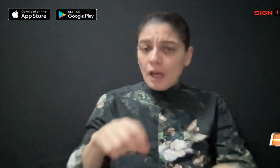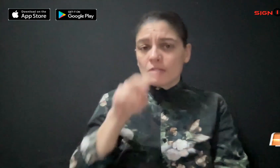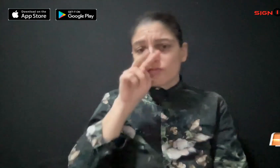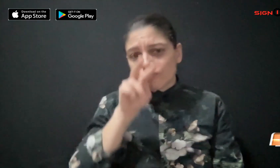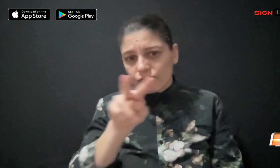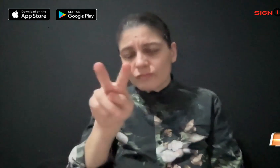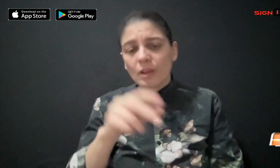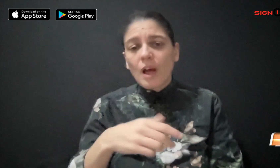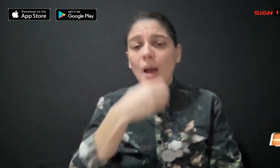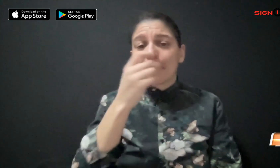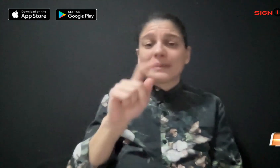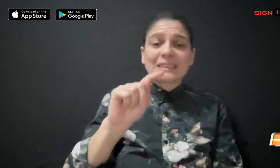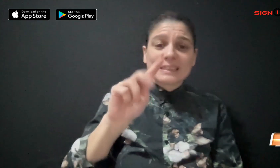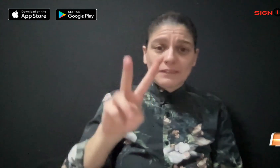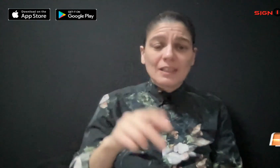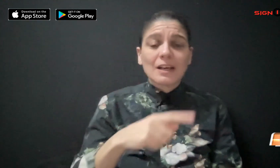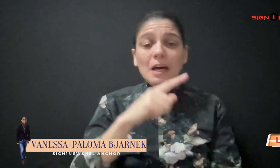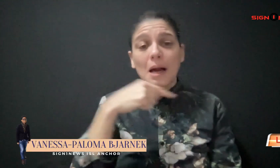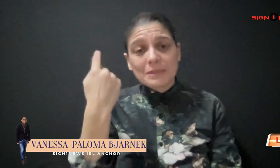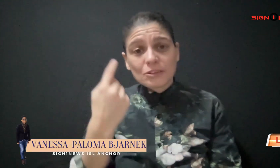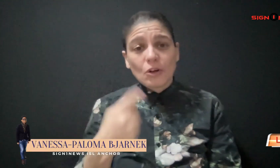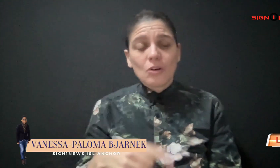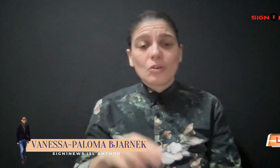on Apple TV Amazon and Roku